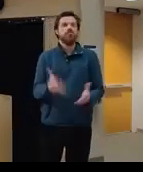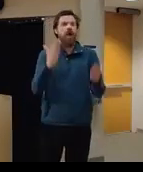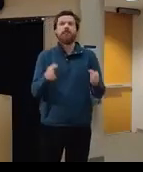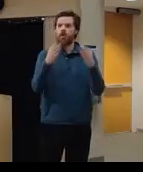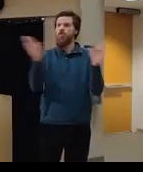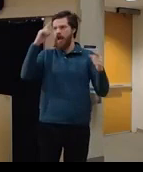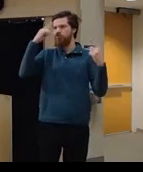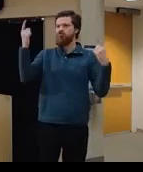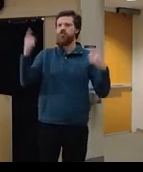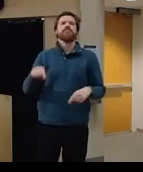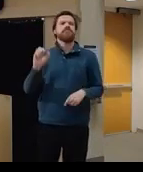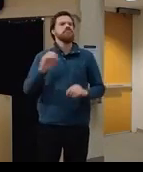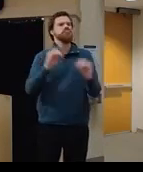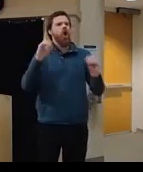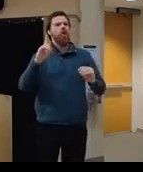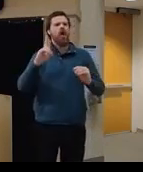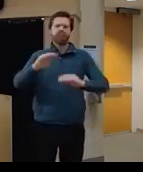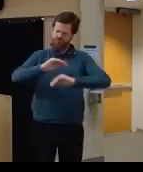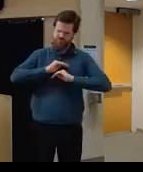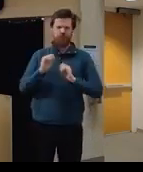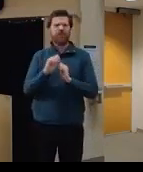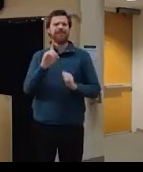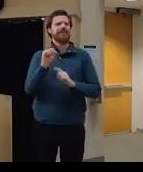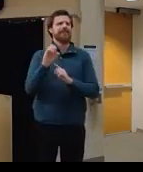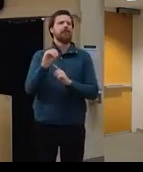room that nobody's completely satisfied with the DSM and I think the fact that things that we're